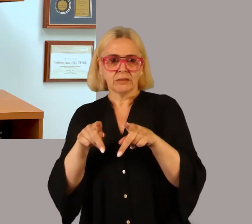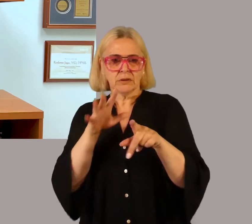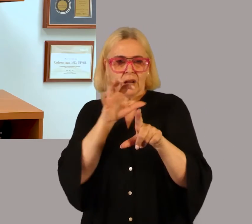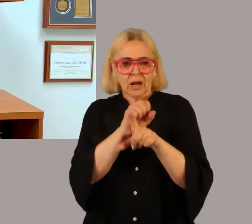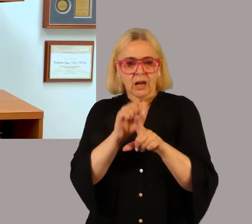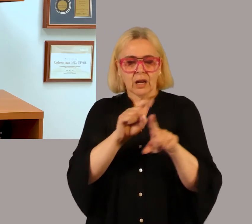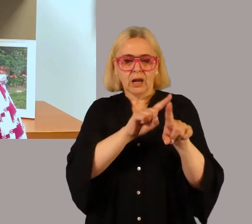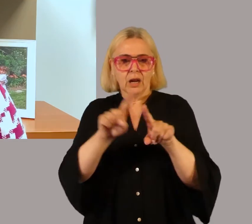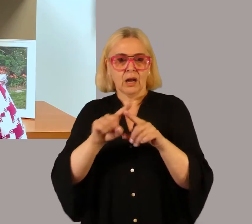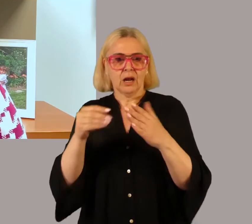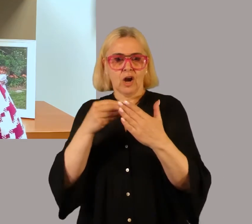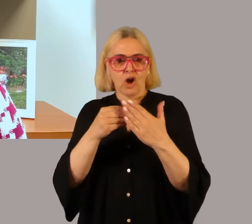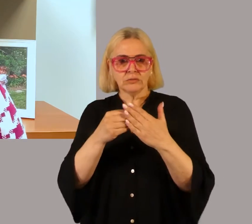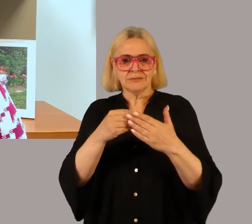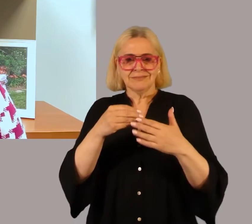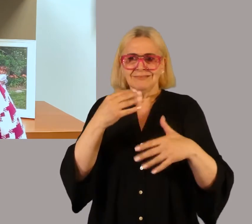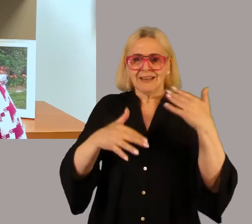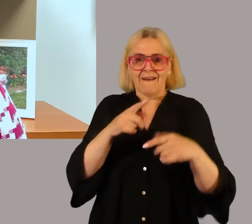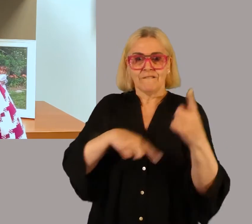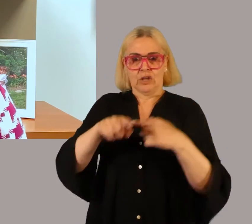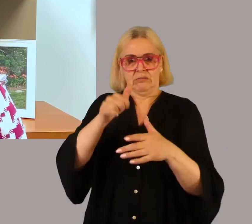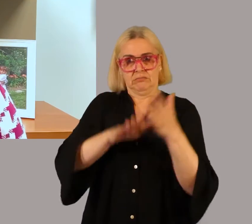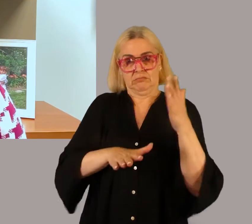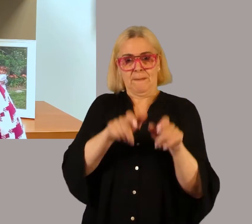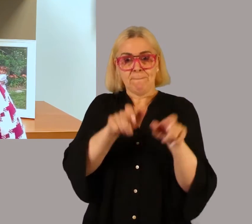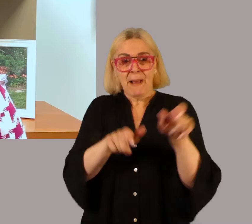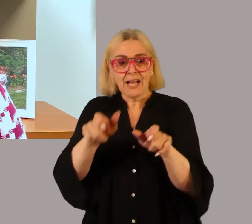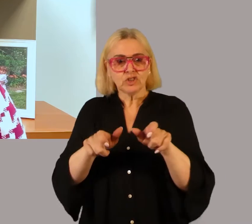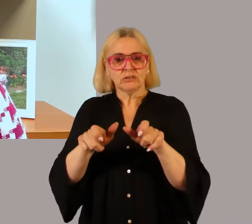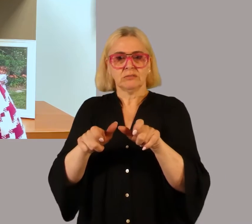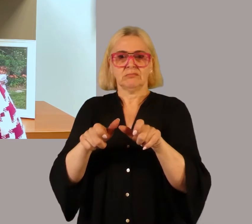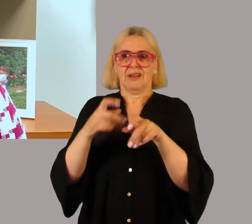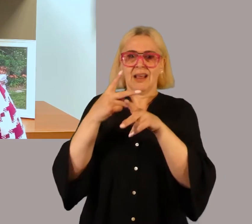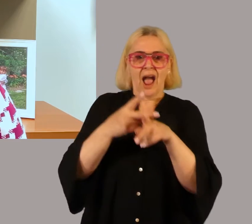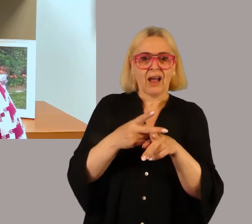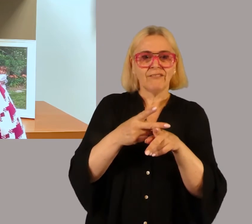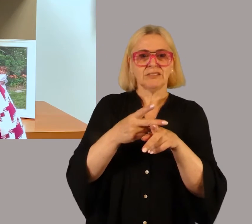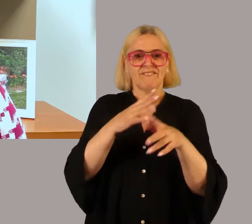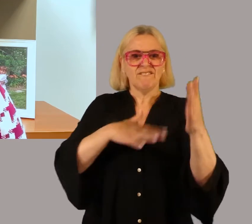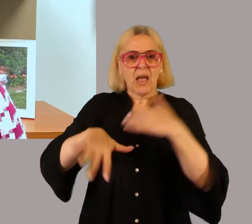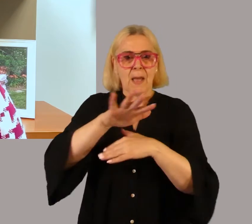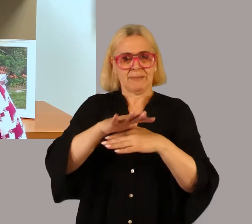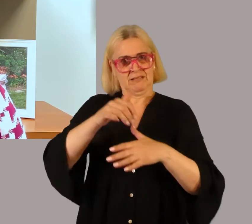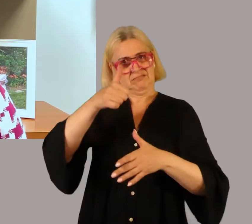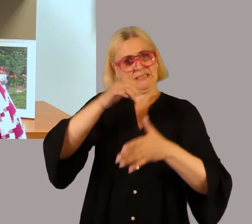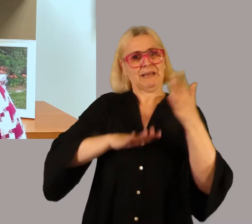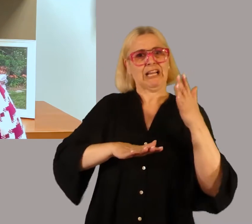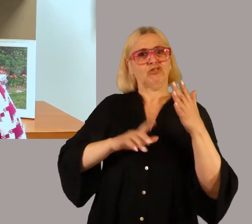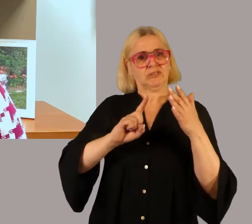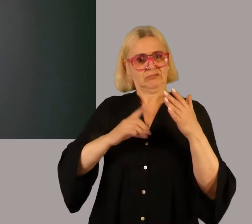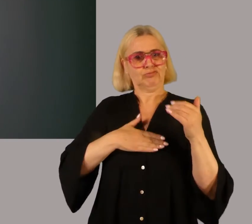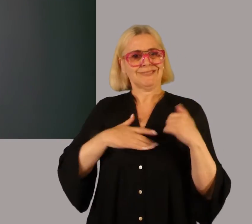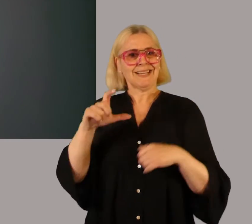suffering experienced by patients, caregivers, and families experiencing breast cancer.